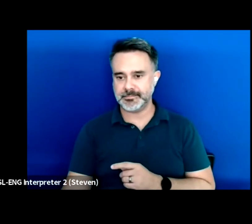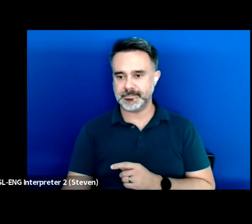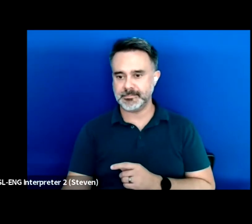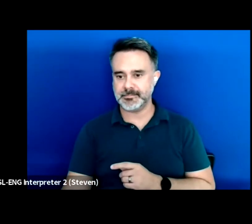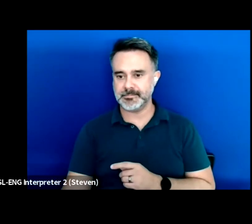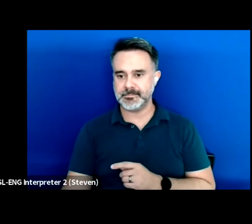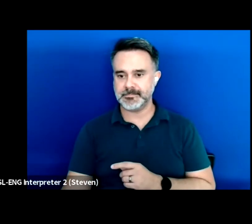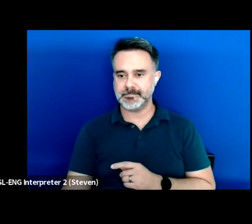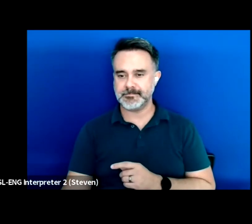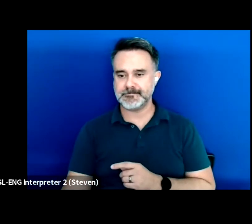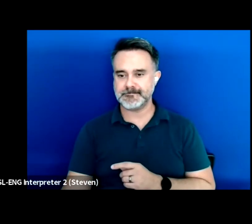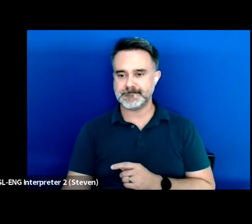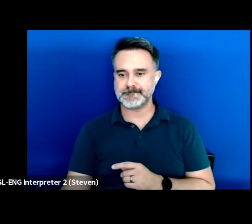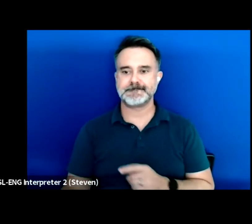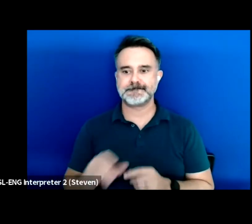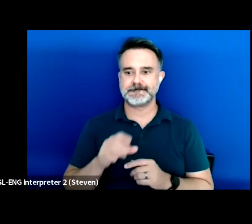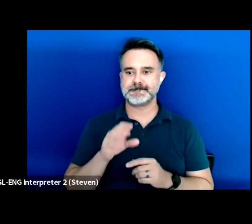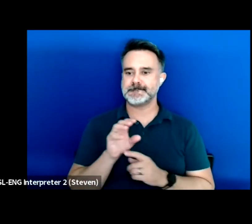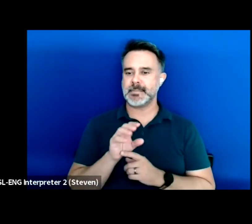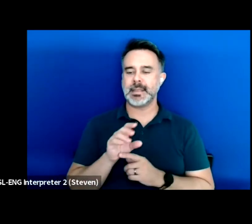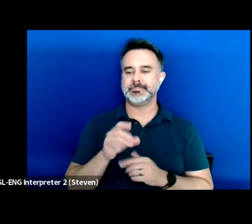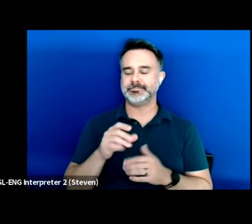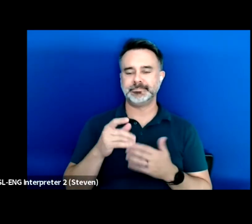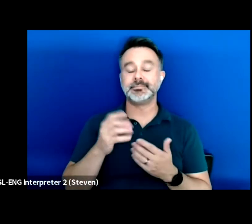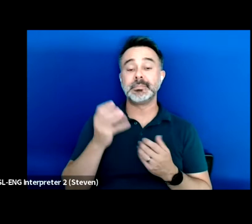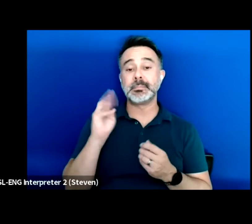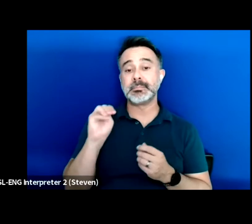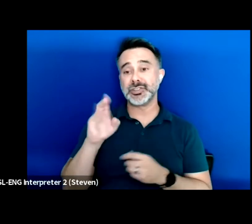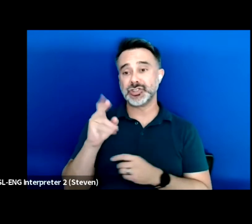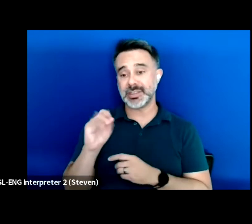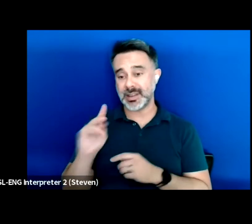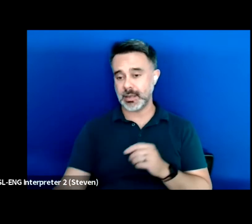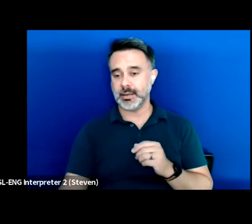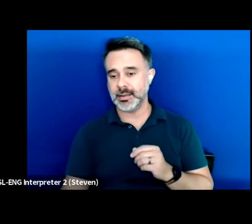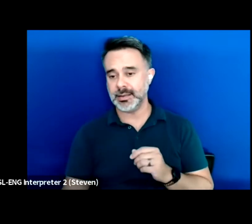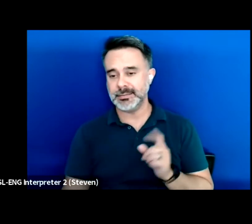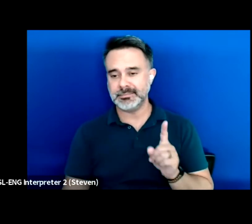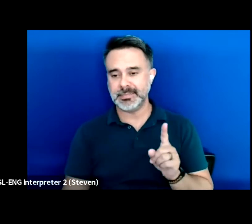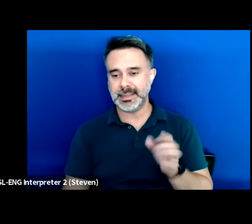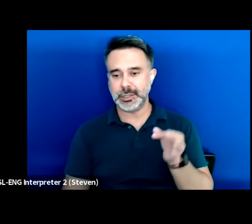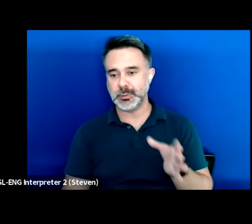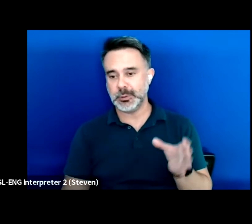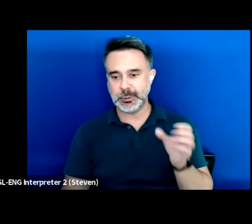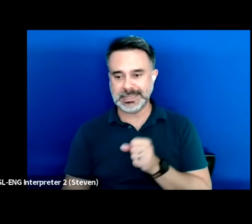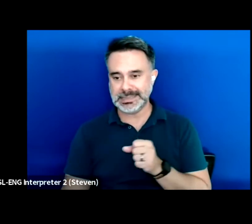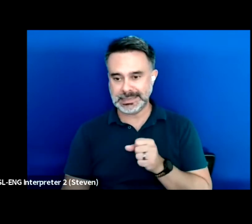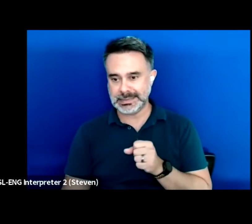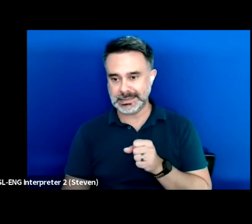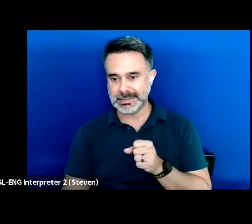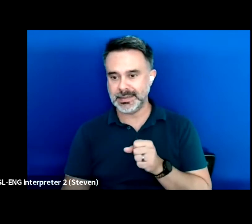Hi! I'm Esme Weijun Wang. I am in San Francisco on unceded land.